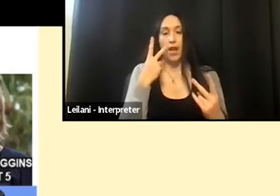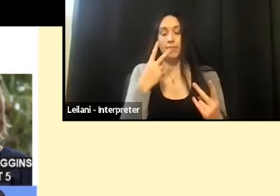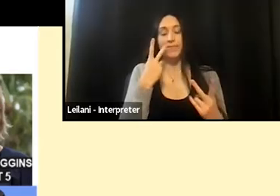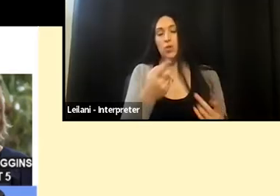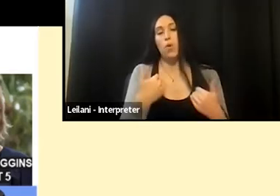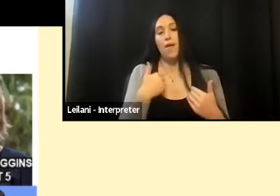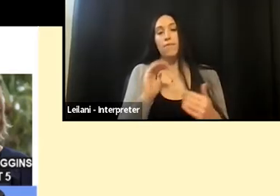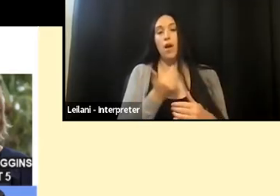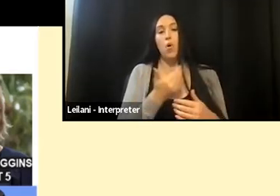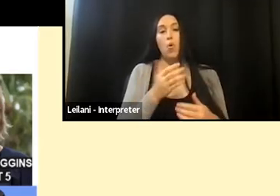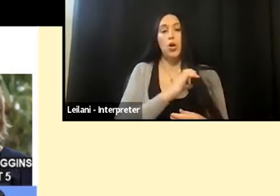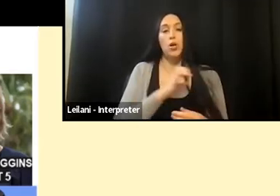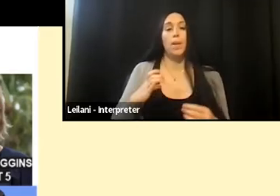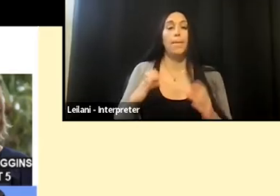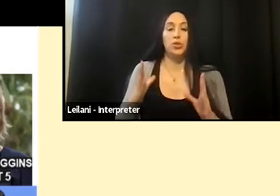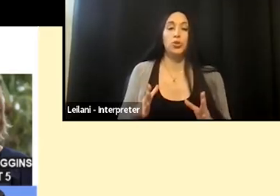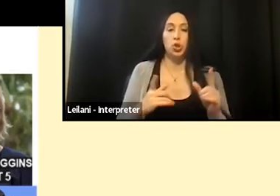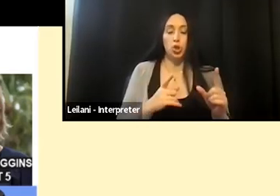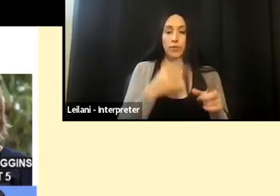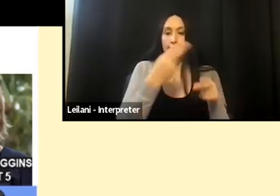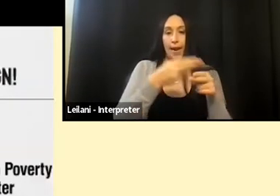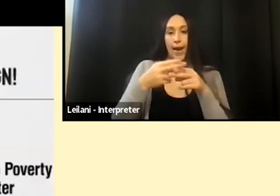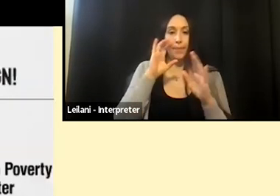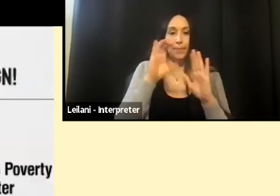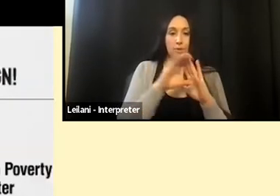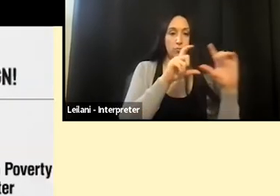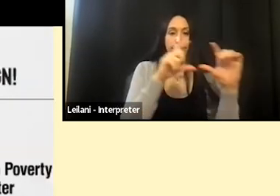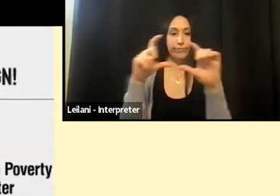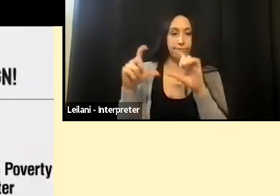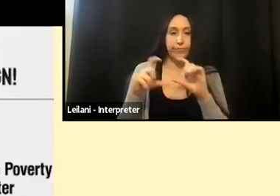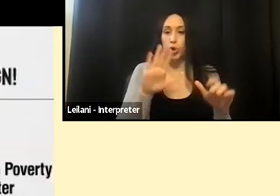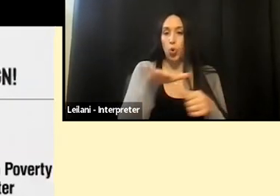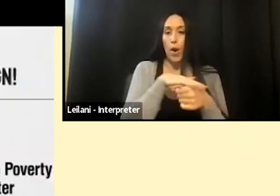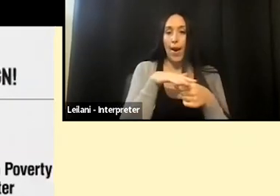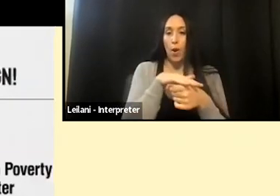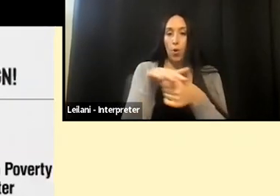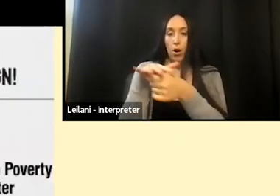people could reach out to in their local area. And then these are all the organizations